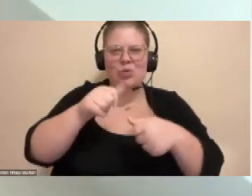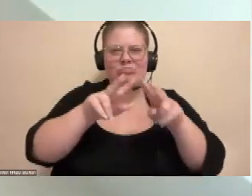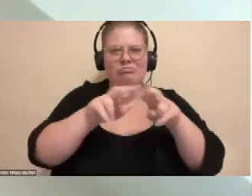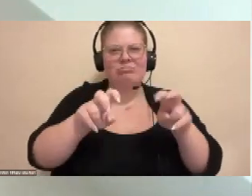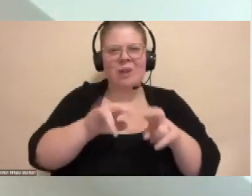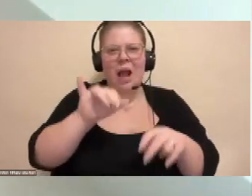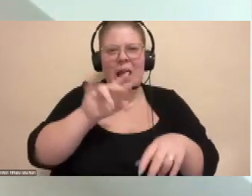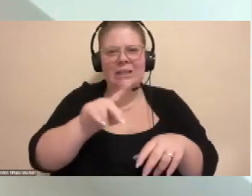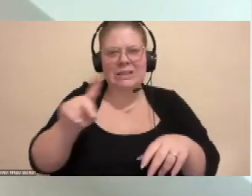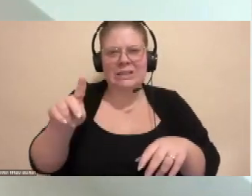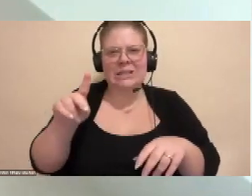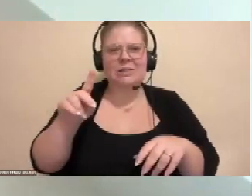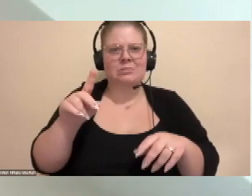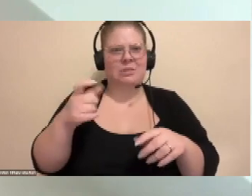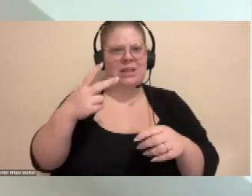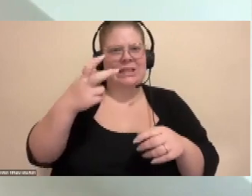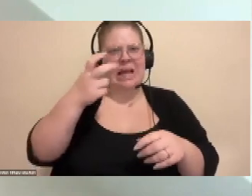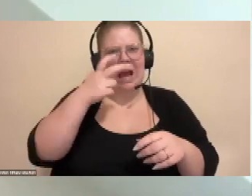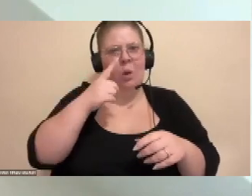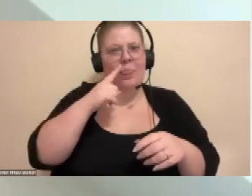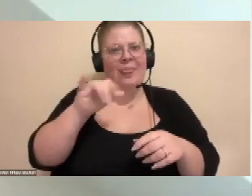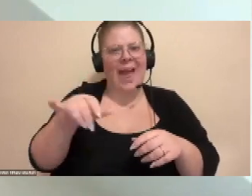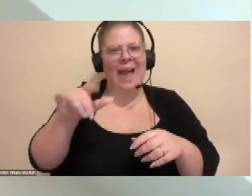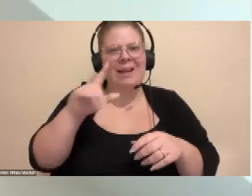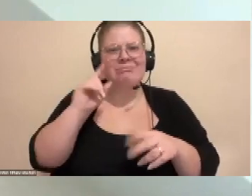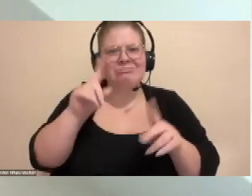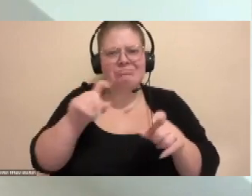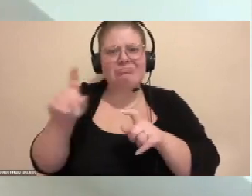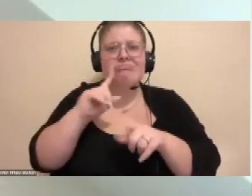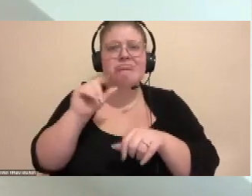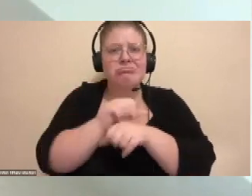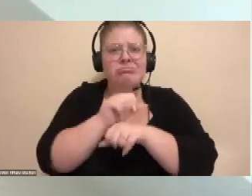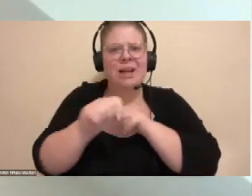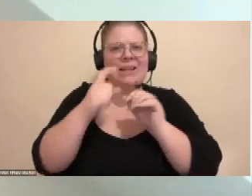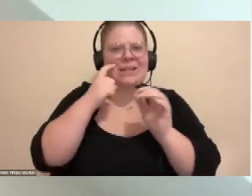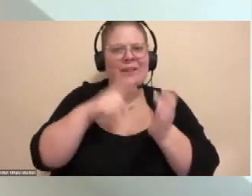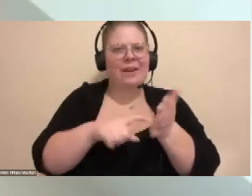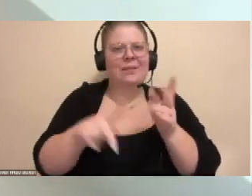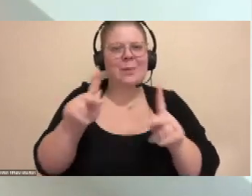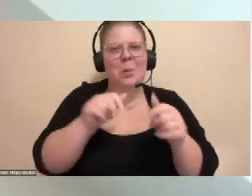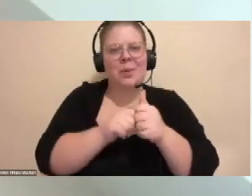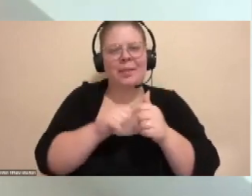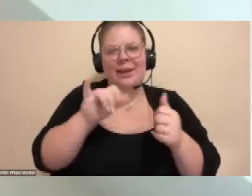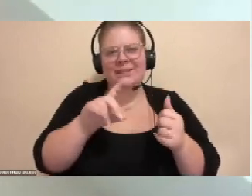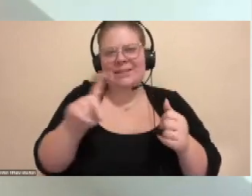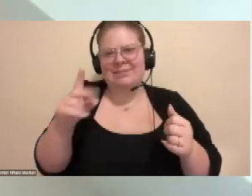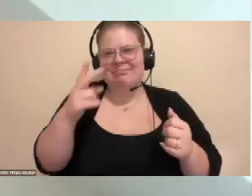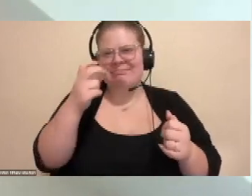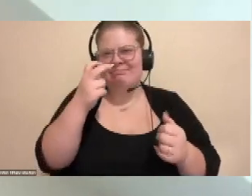with IDD being picked up by that. You see people use it.